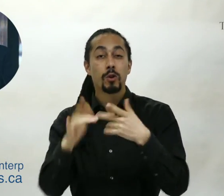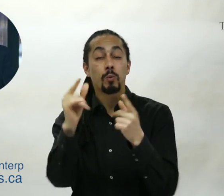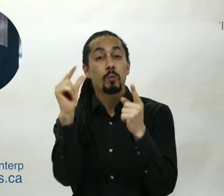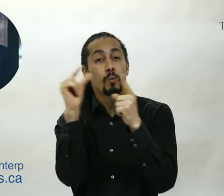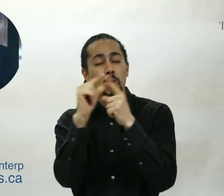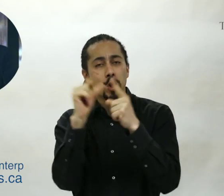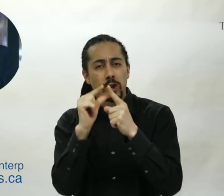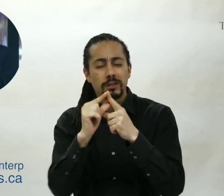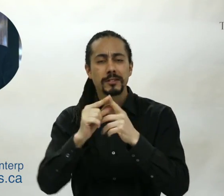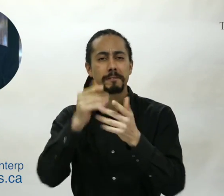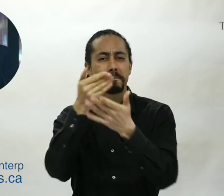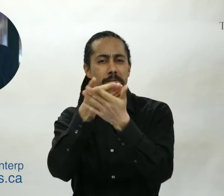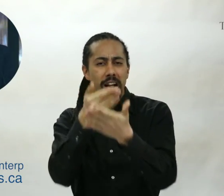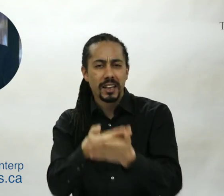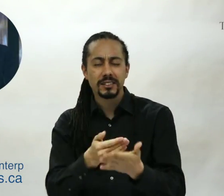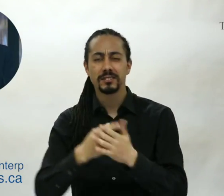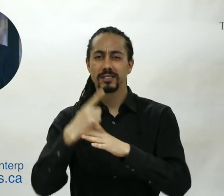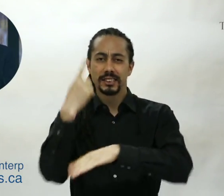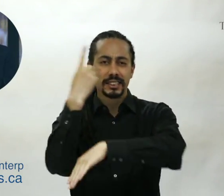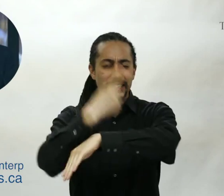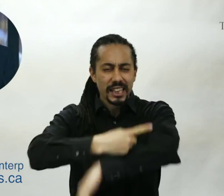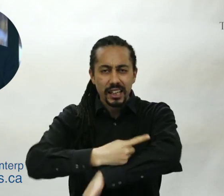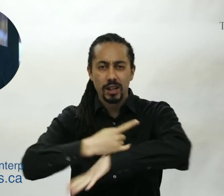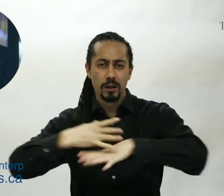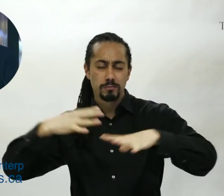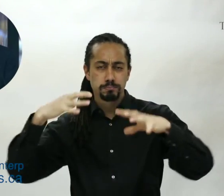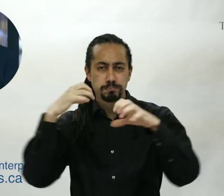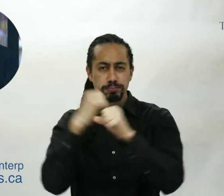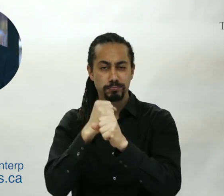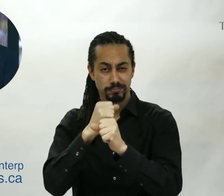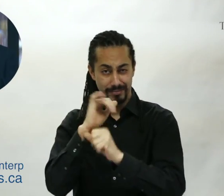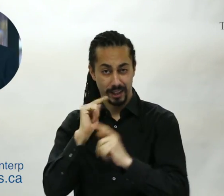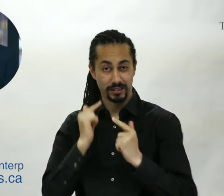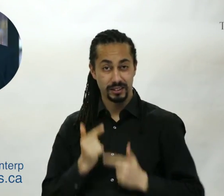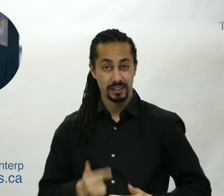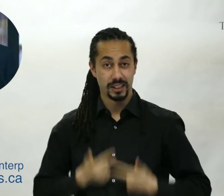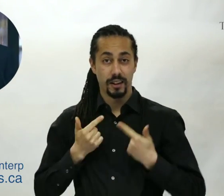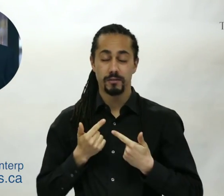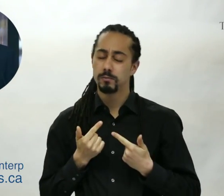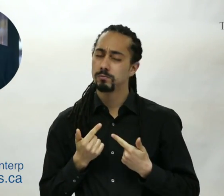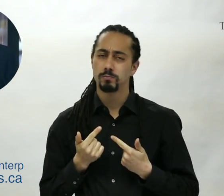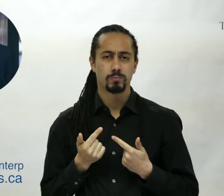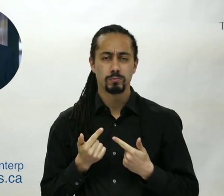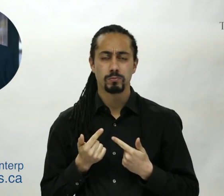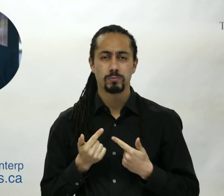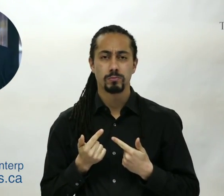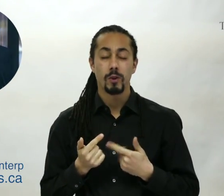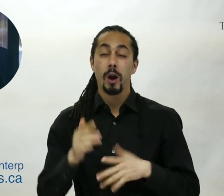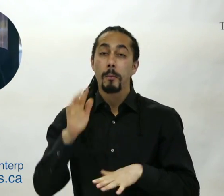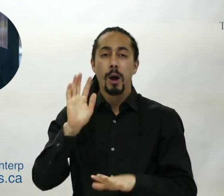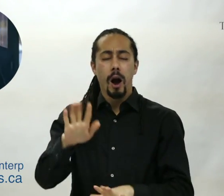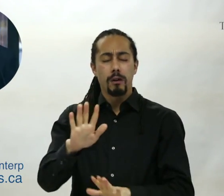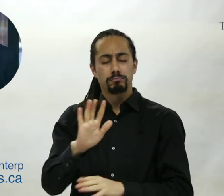facts and the dates that make a life, but the essential truth of a person --